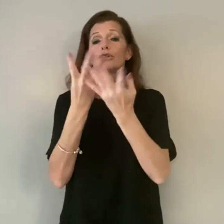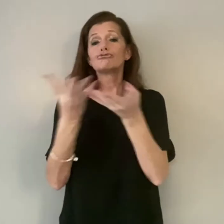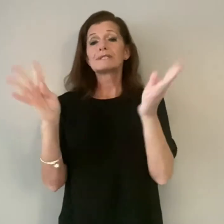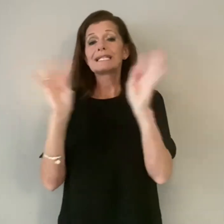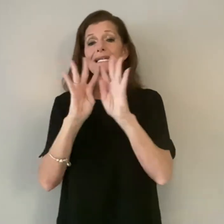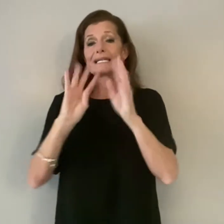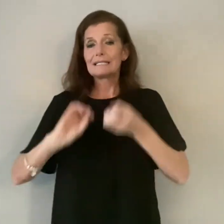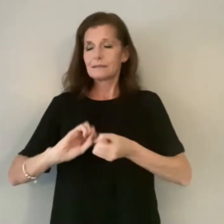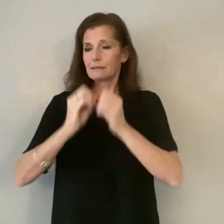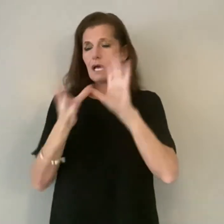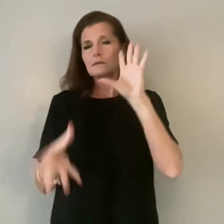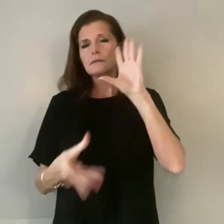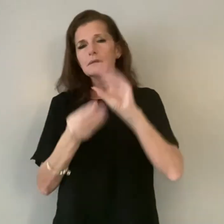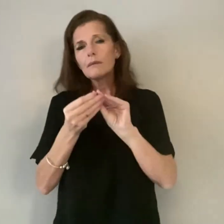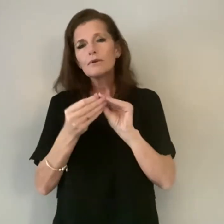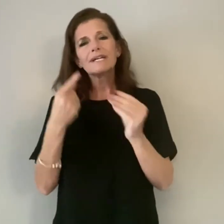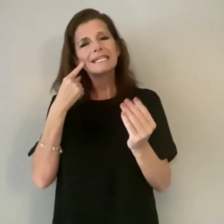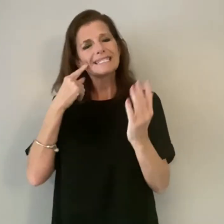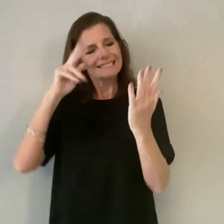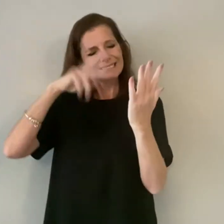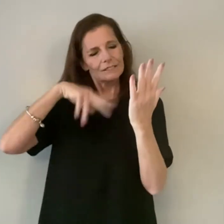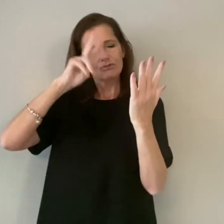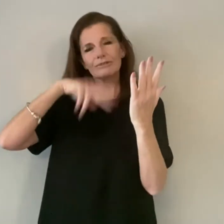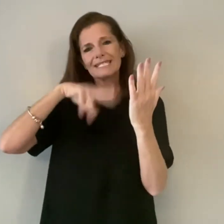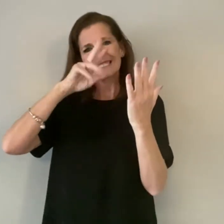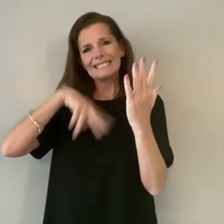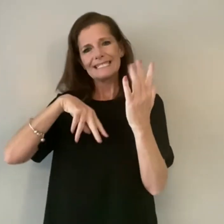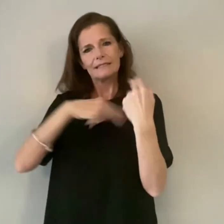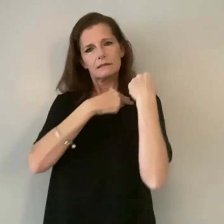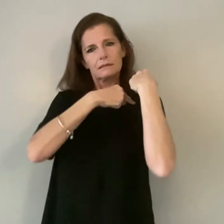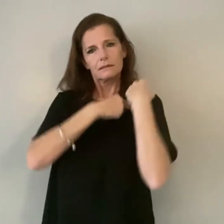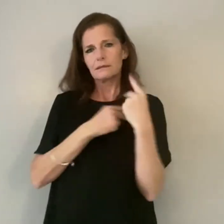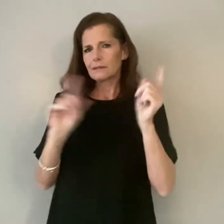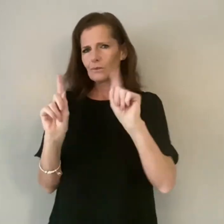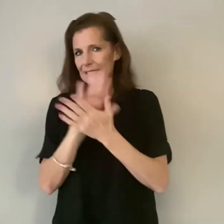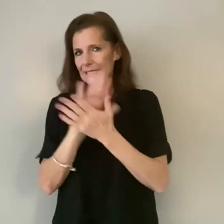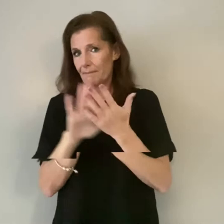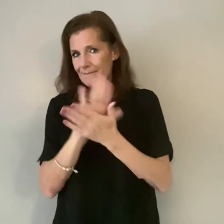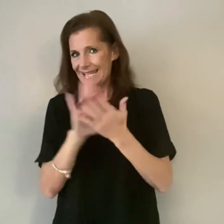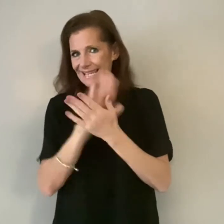we created a summary or easy to read read version of what those liabilities are.